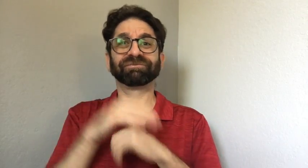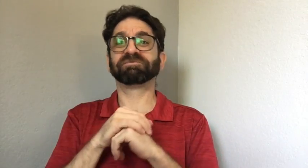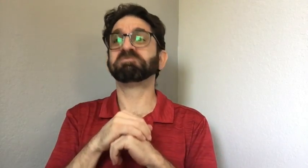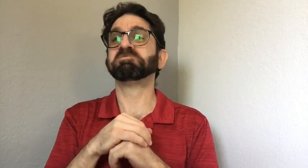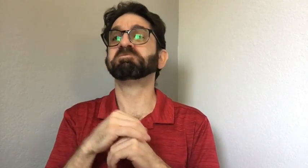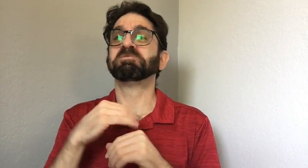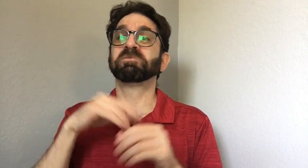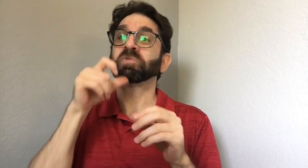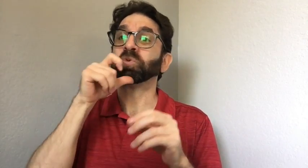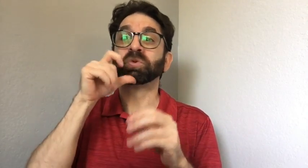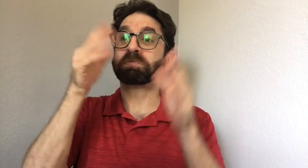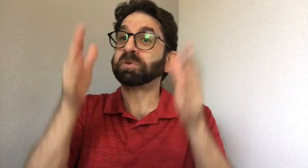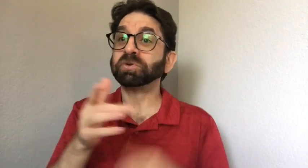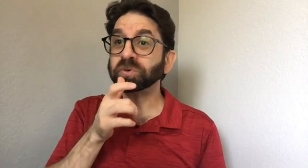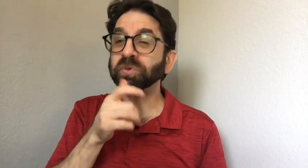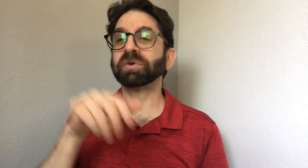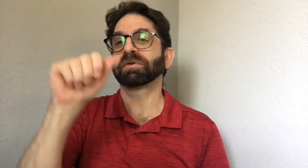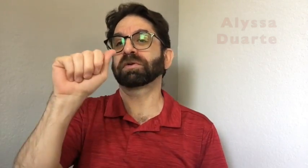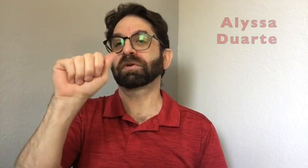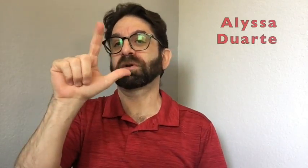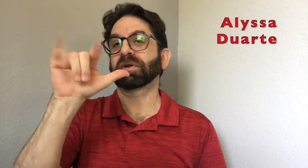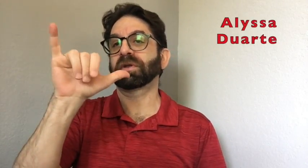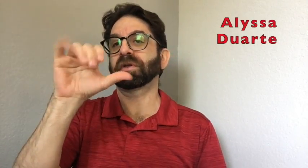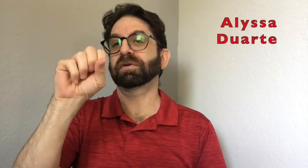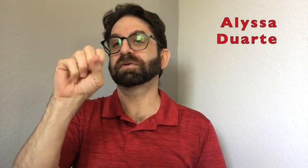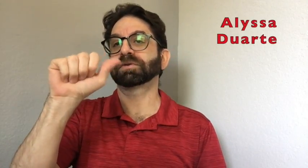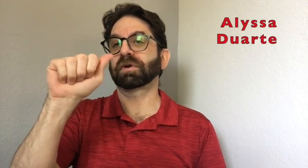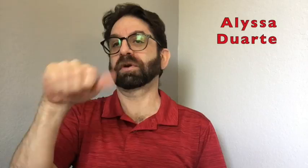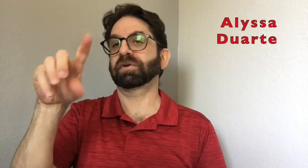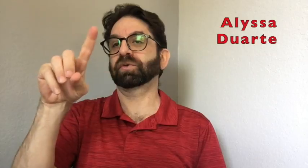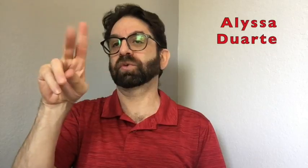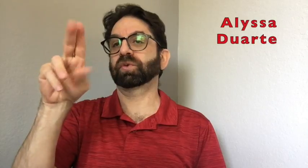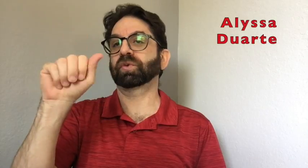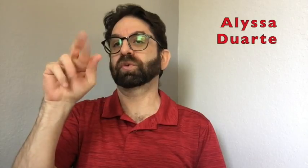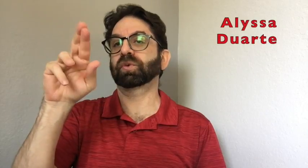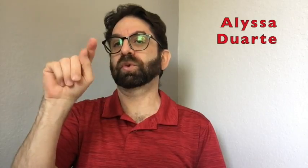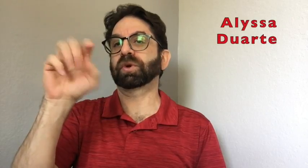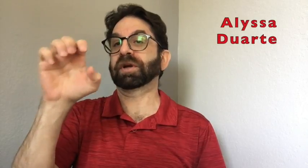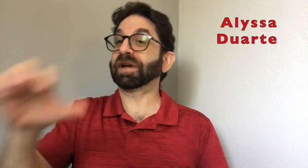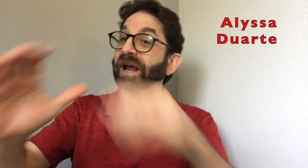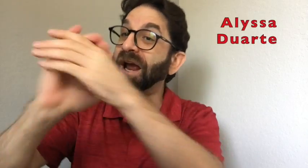in the theater Department and this student is Alisa Duarte. Congratulations Alyssa.